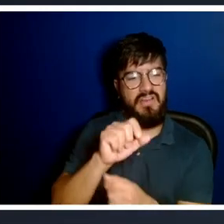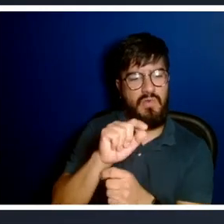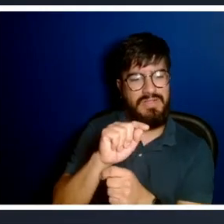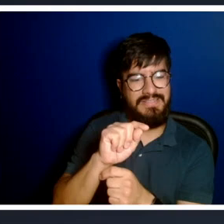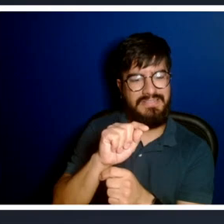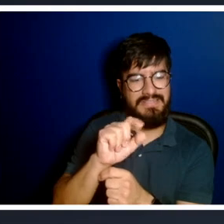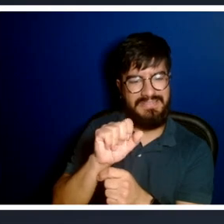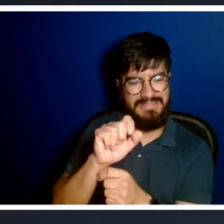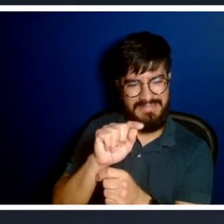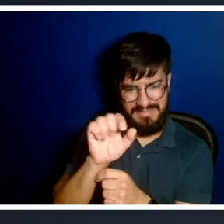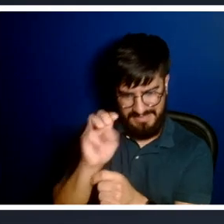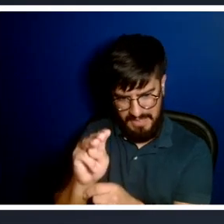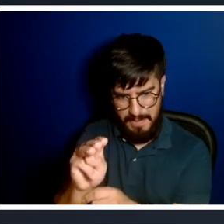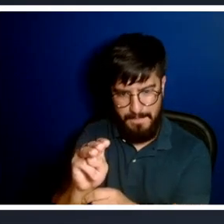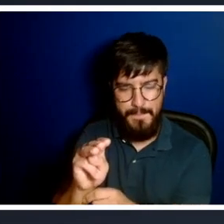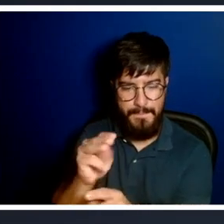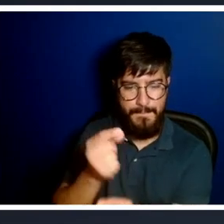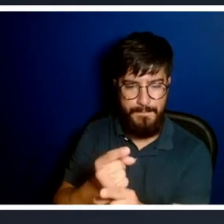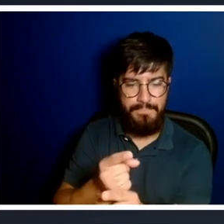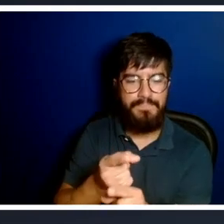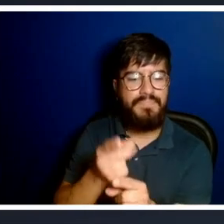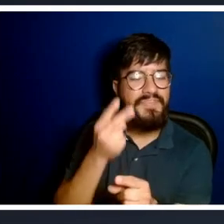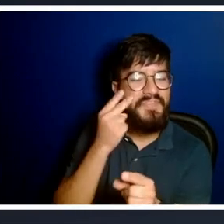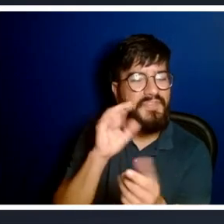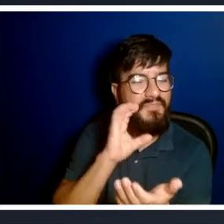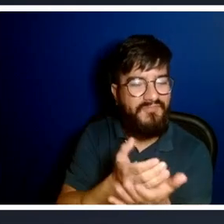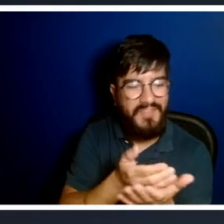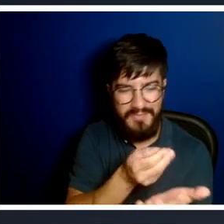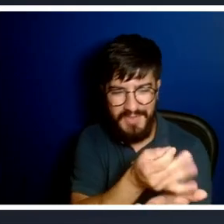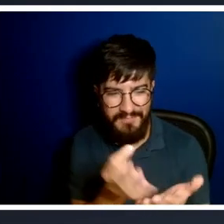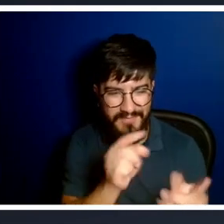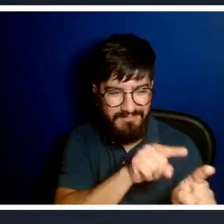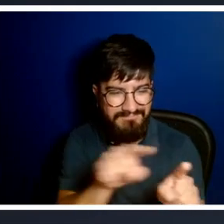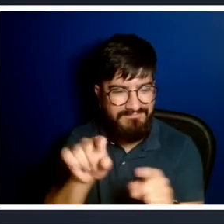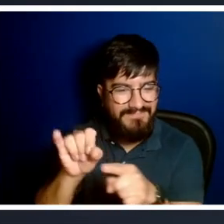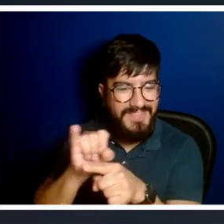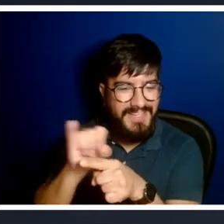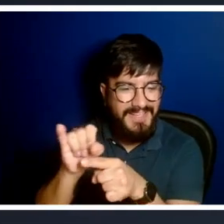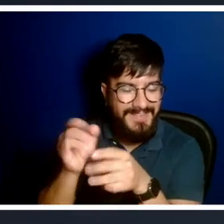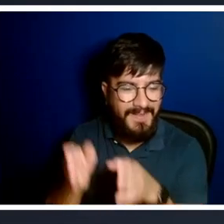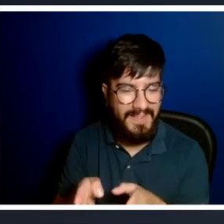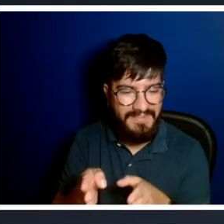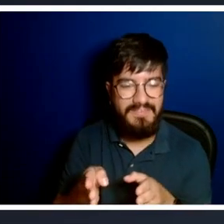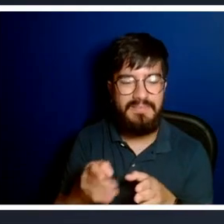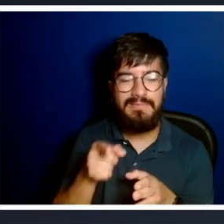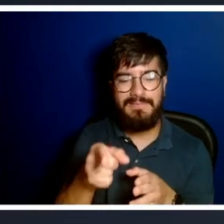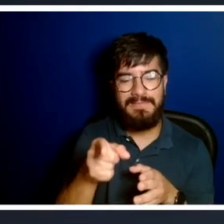here we have photographs of some of the interns who are exploring native bees, and who are doing